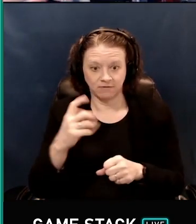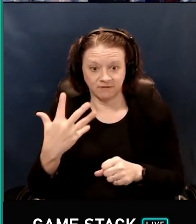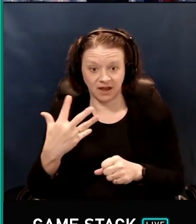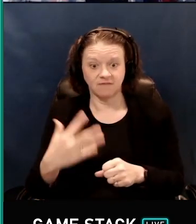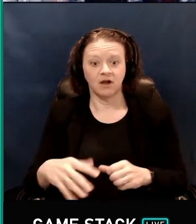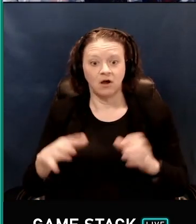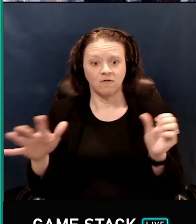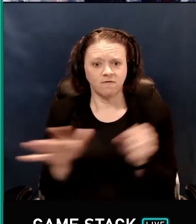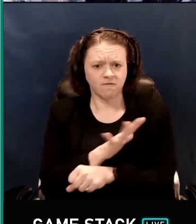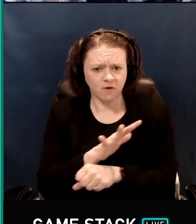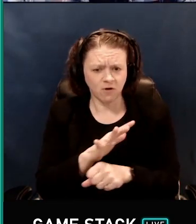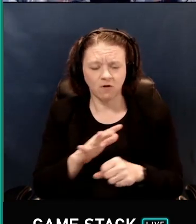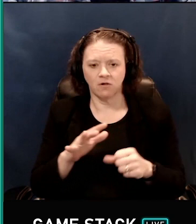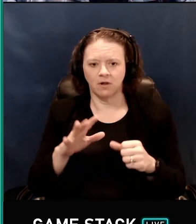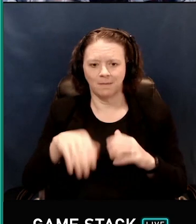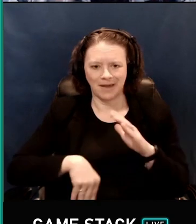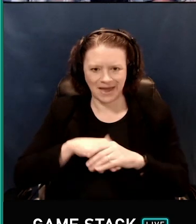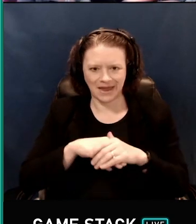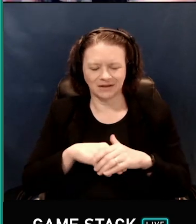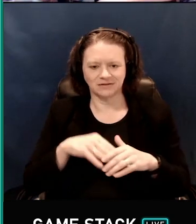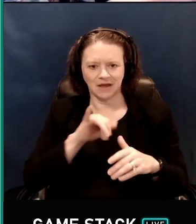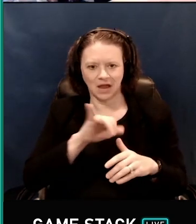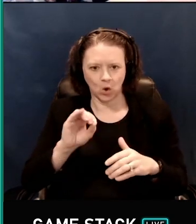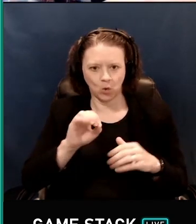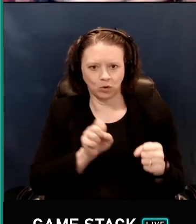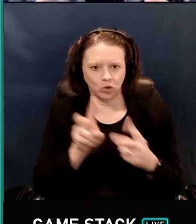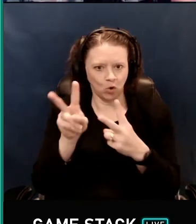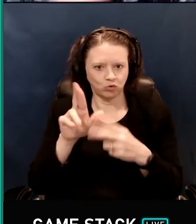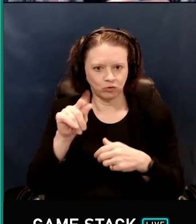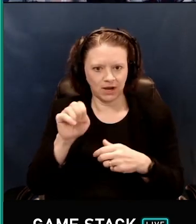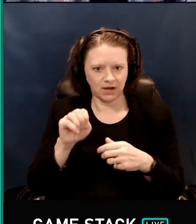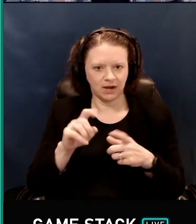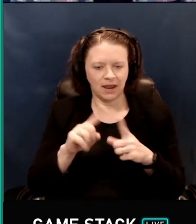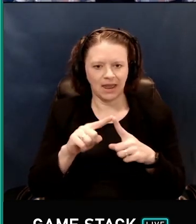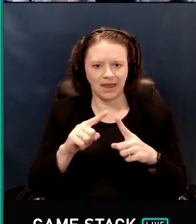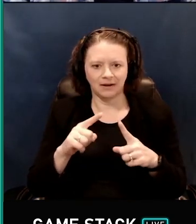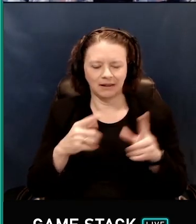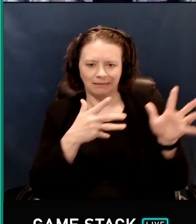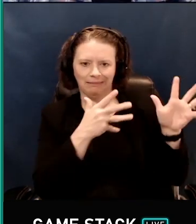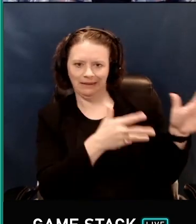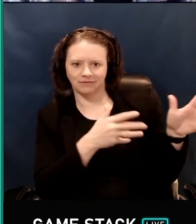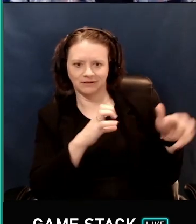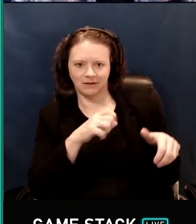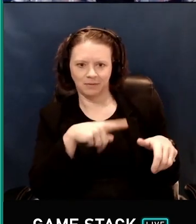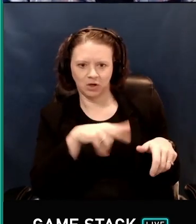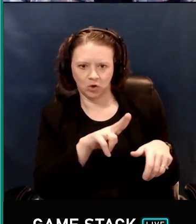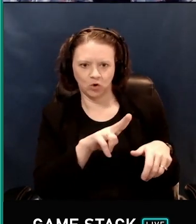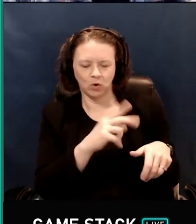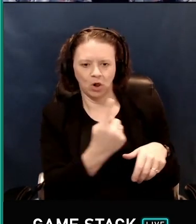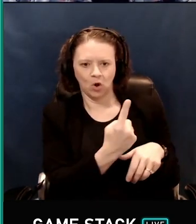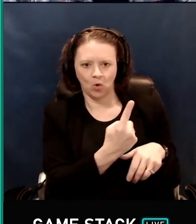time scenarios, completely offloading the CPU for any GPU destined assets.